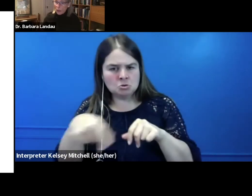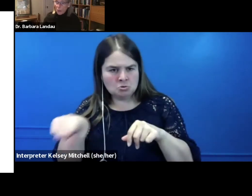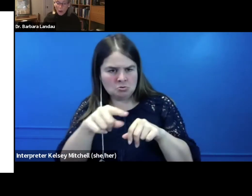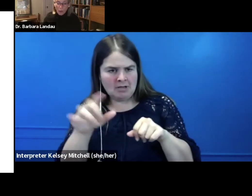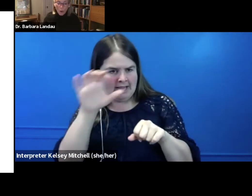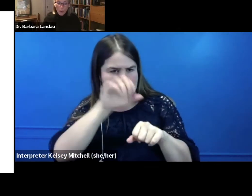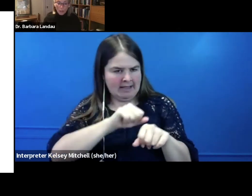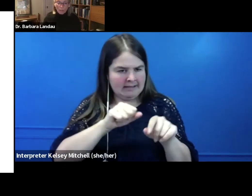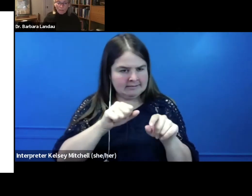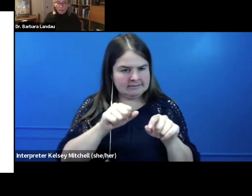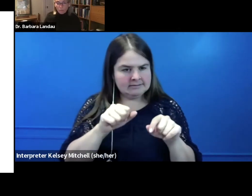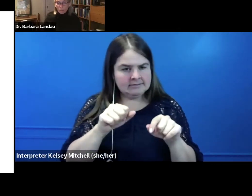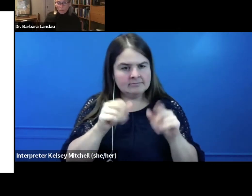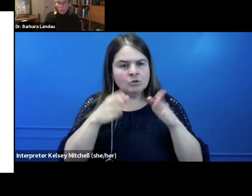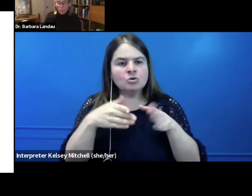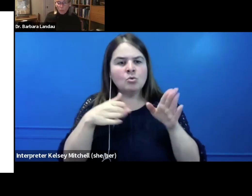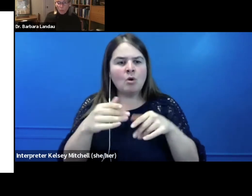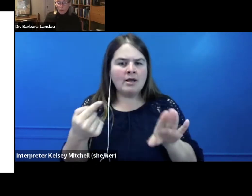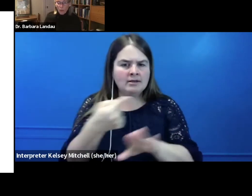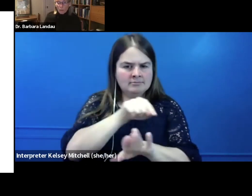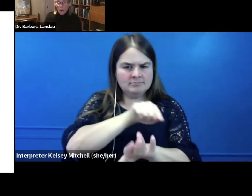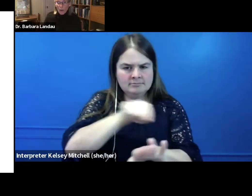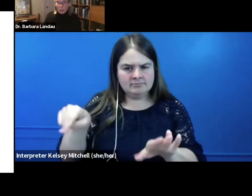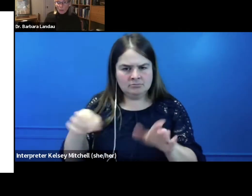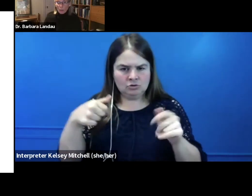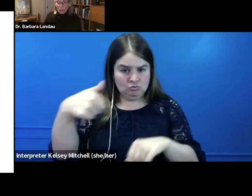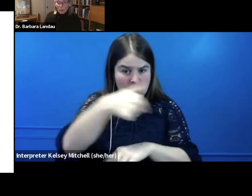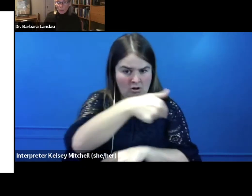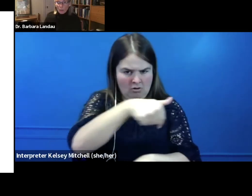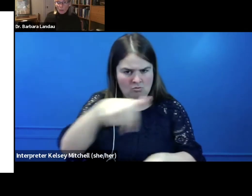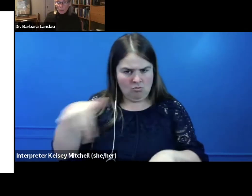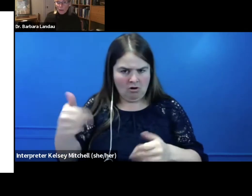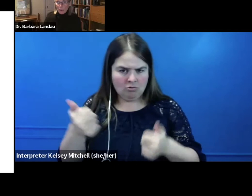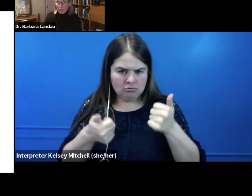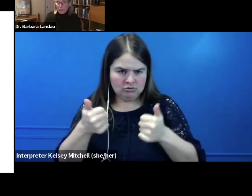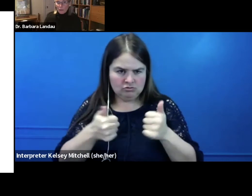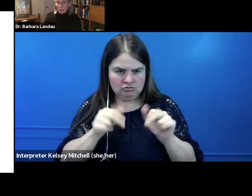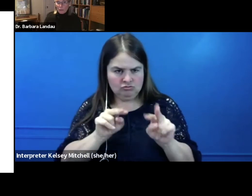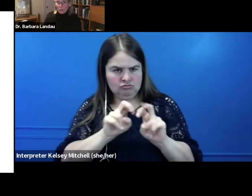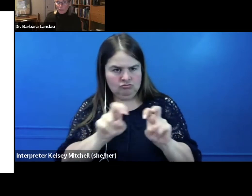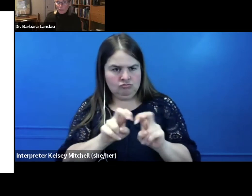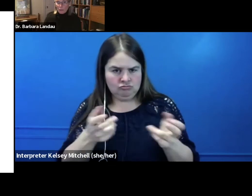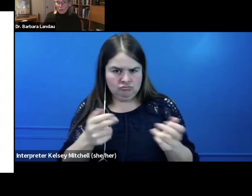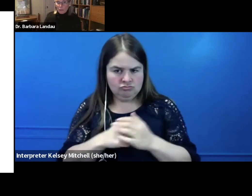walker walking and probably